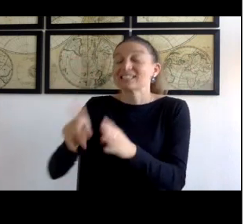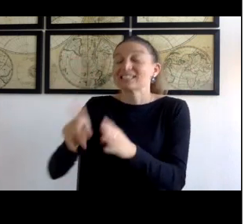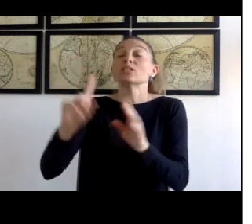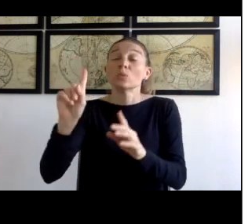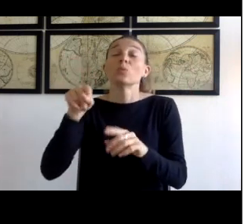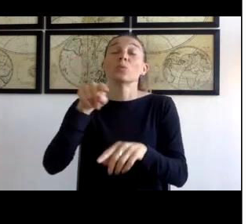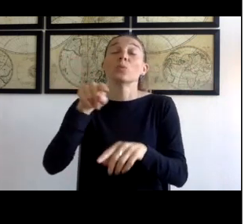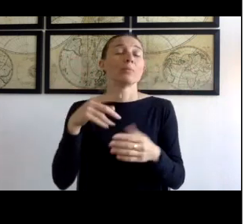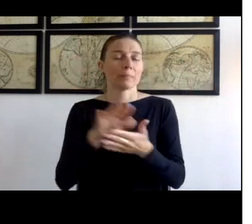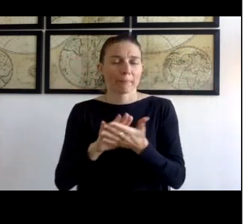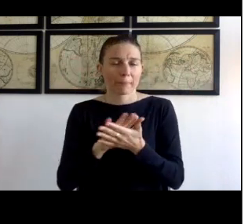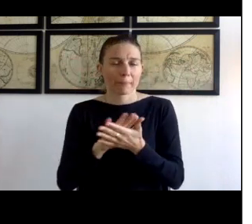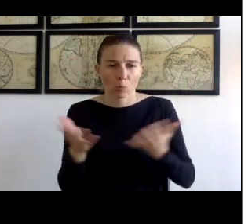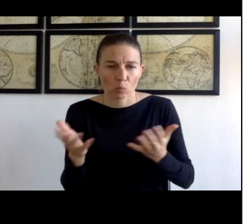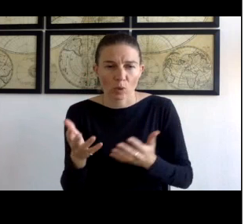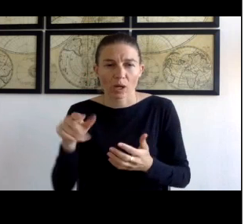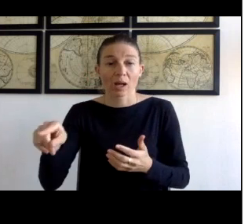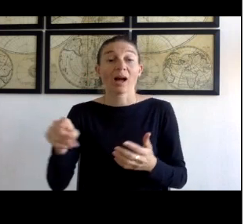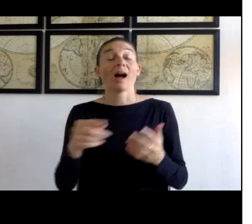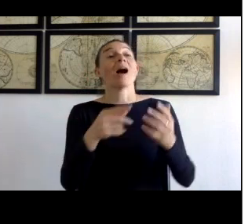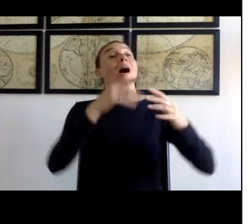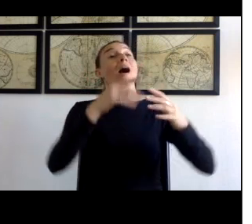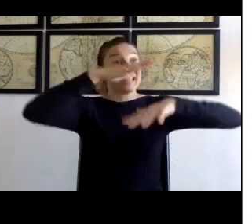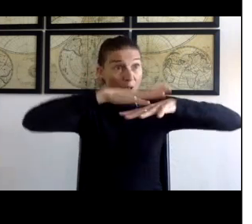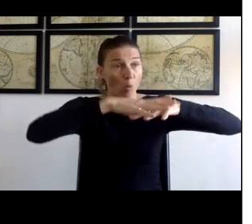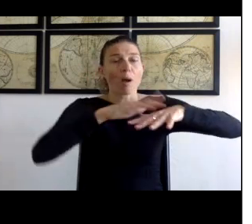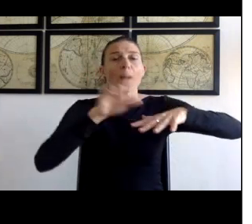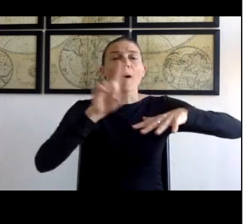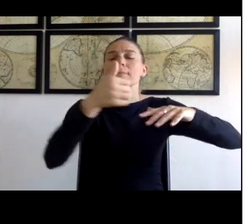for supporting the functioning of the networks and services.